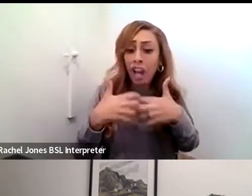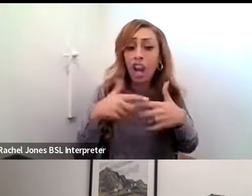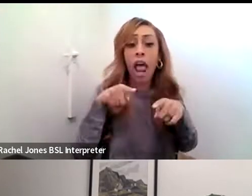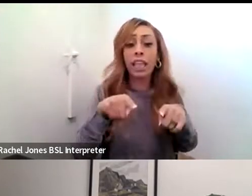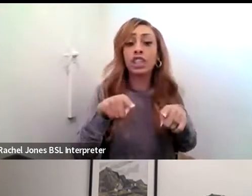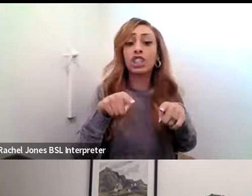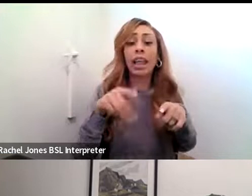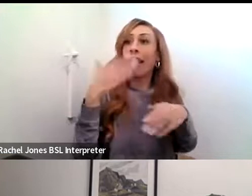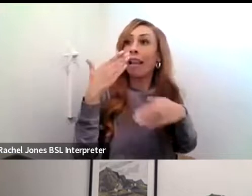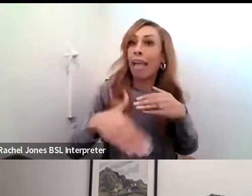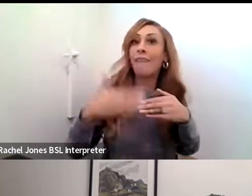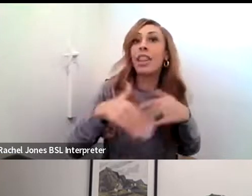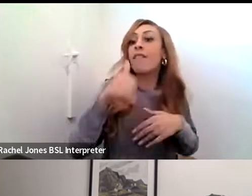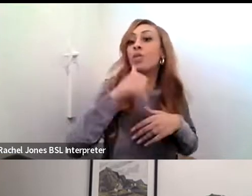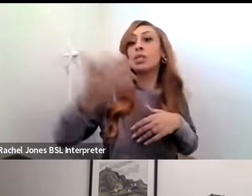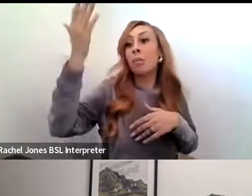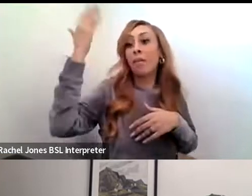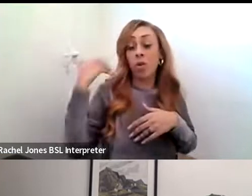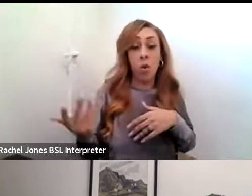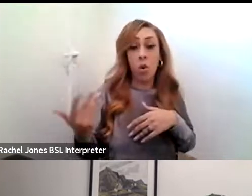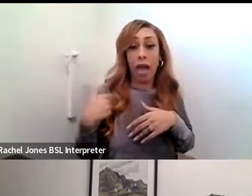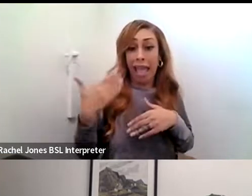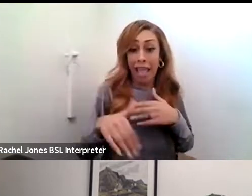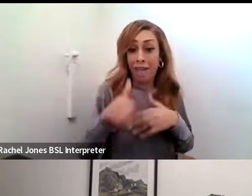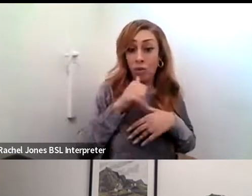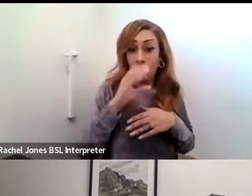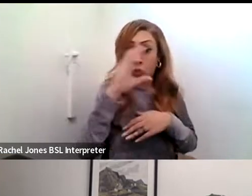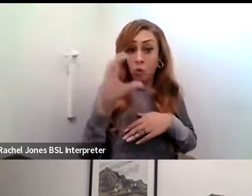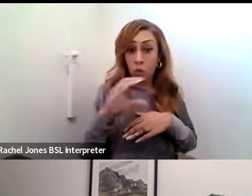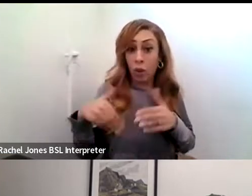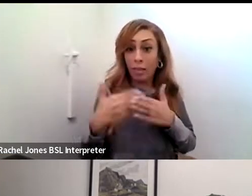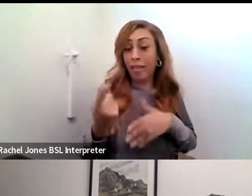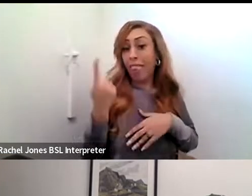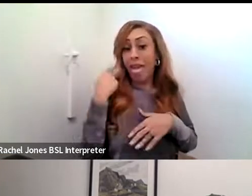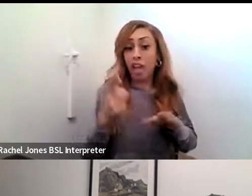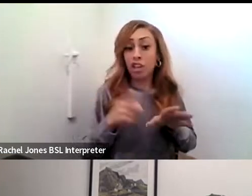that they have never used before, which can be terrifying. Because I didn't use Zoom until last year, Nigel and Louise asked me to come on with them,